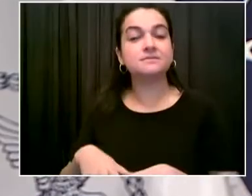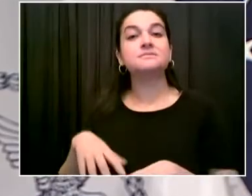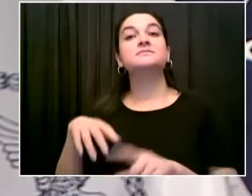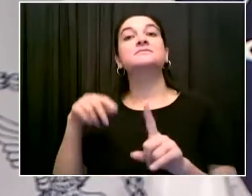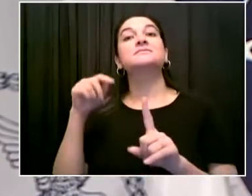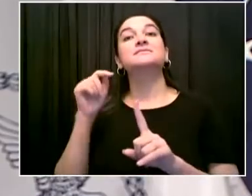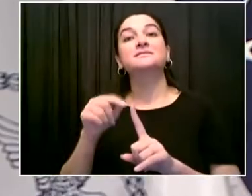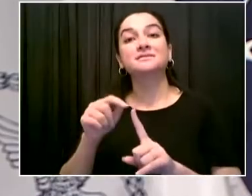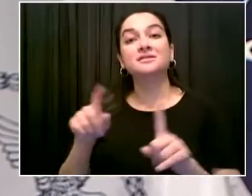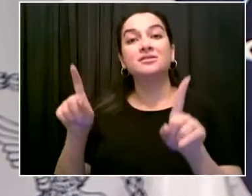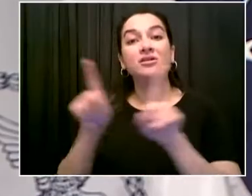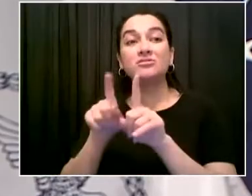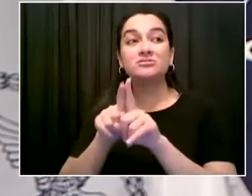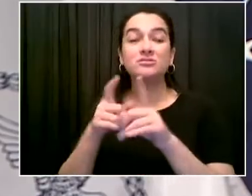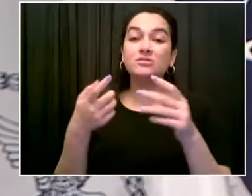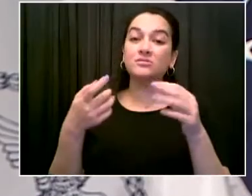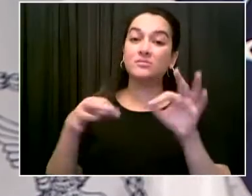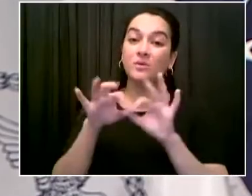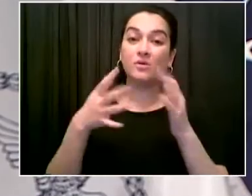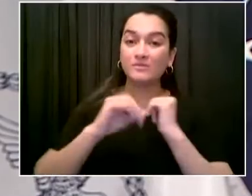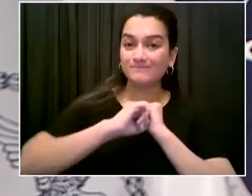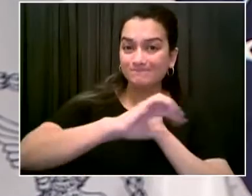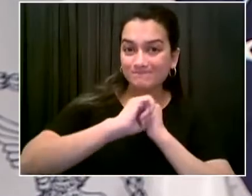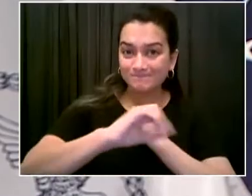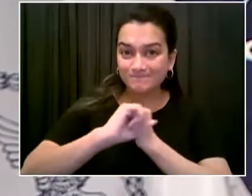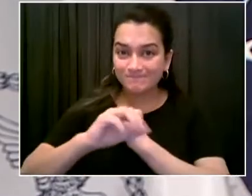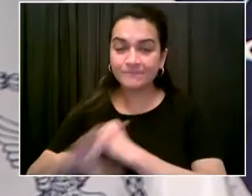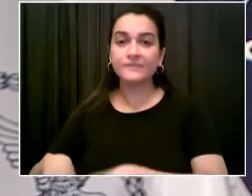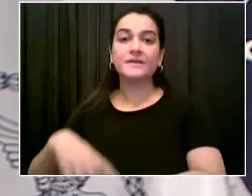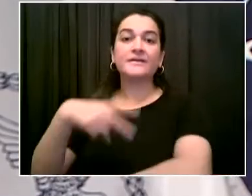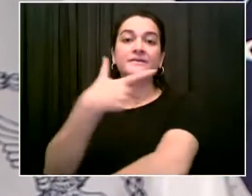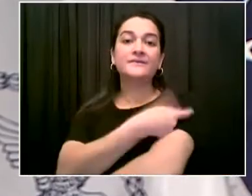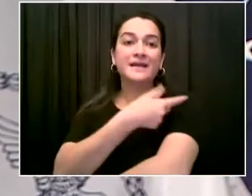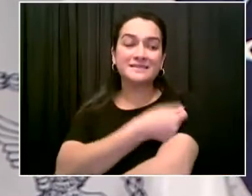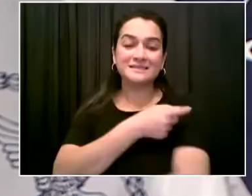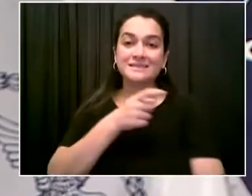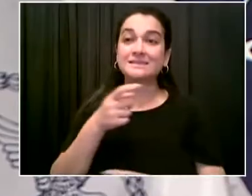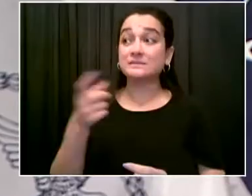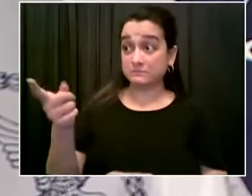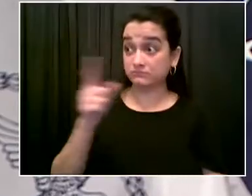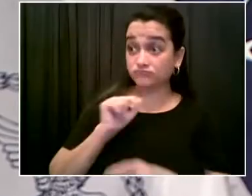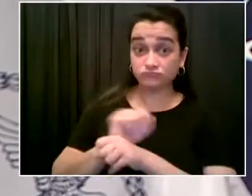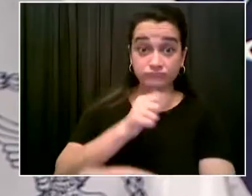ARE READY TO GET THE SHOT. MAKING LOTS OF INCENTIVES, THIS